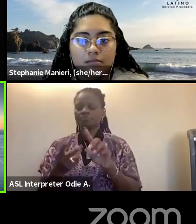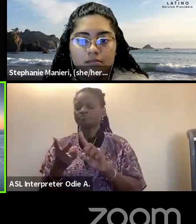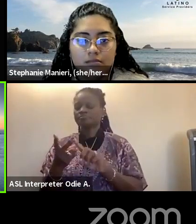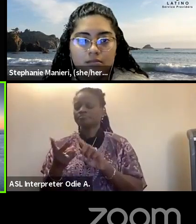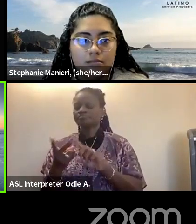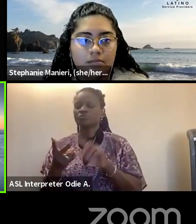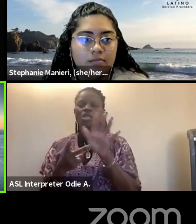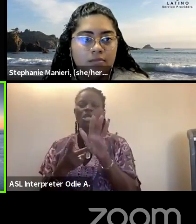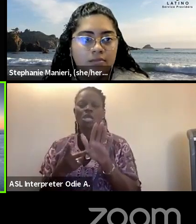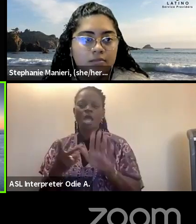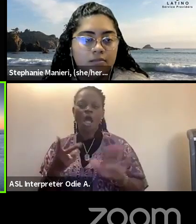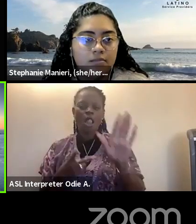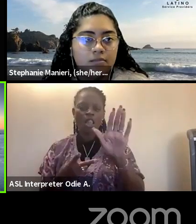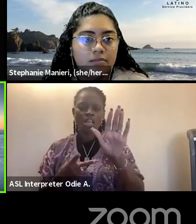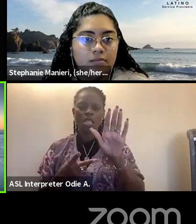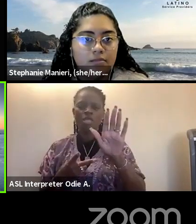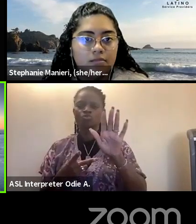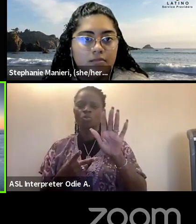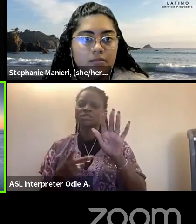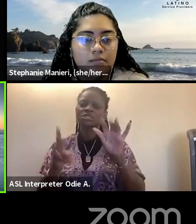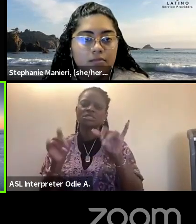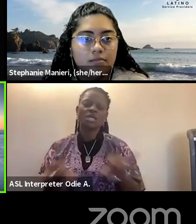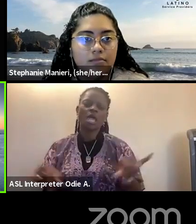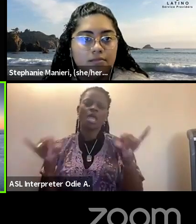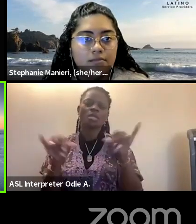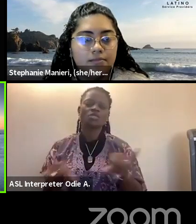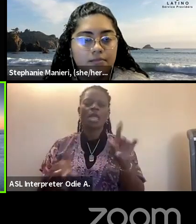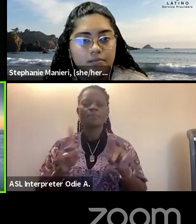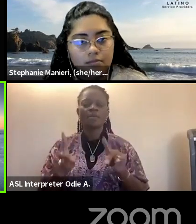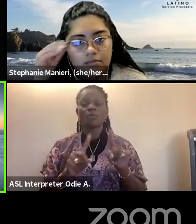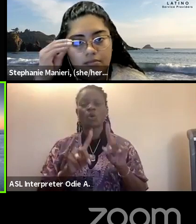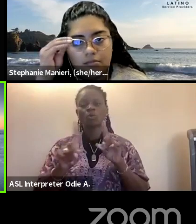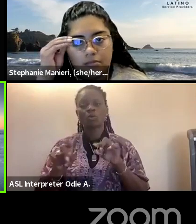Coursey where you have the same students there every day,